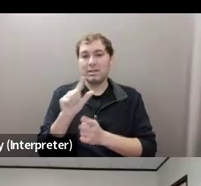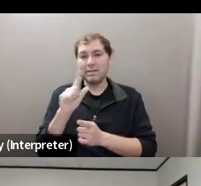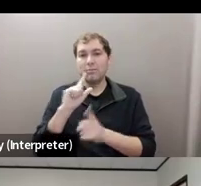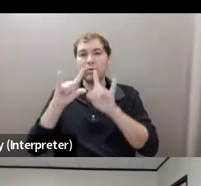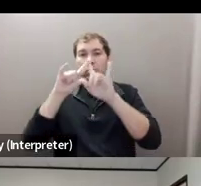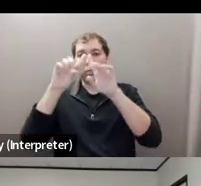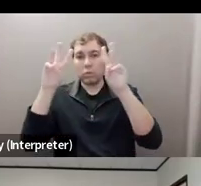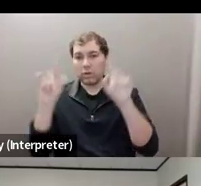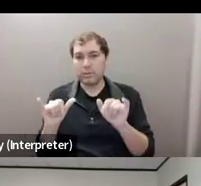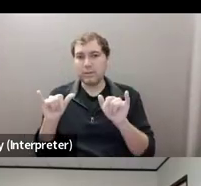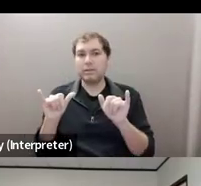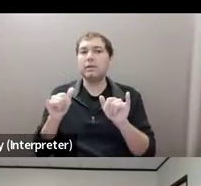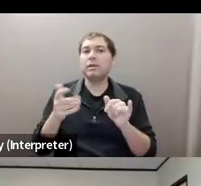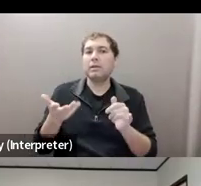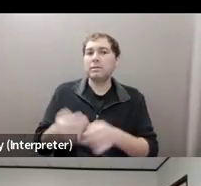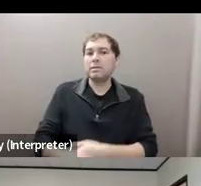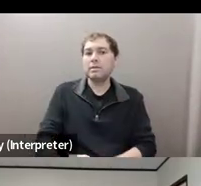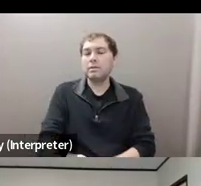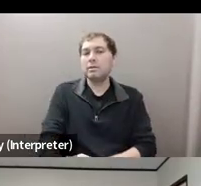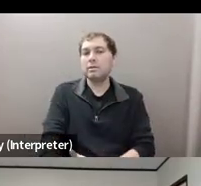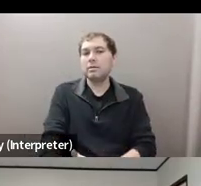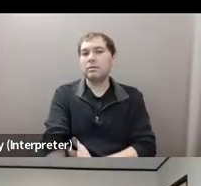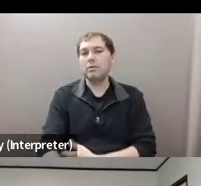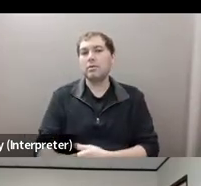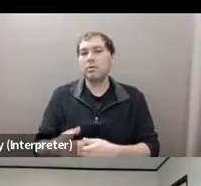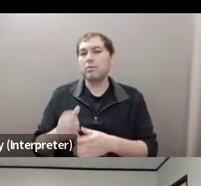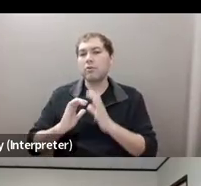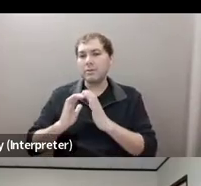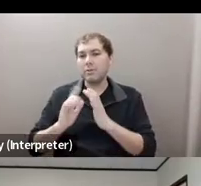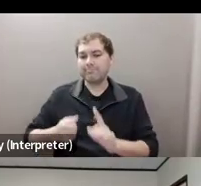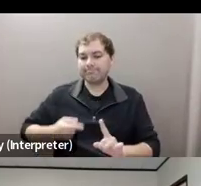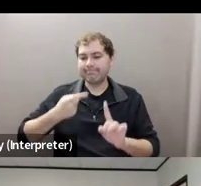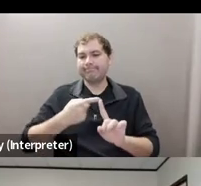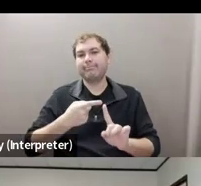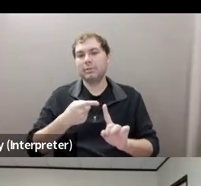Rebecca - APRIL: was that at when a conversation gets to that point, to say.